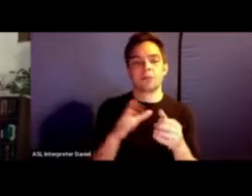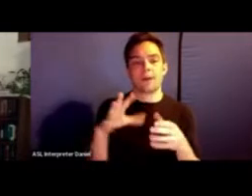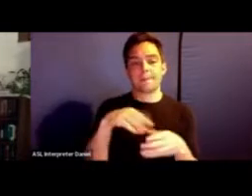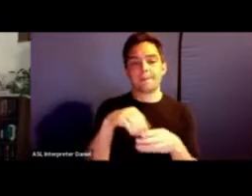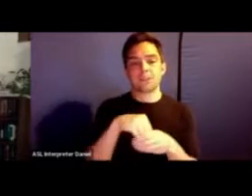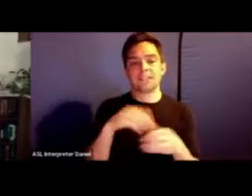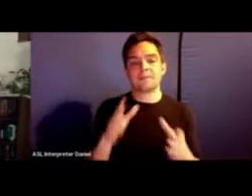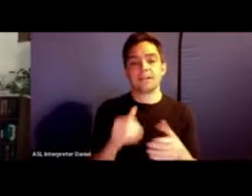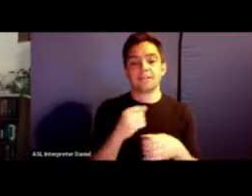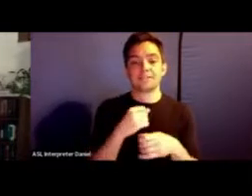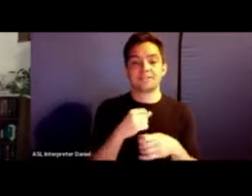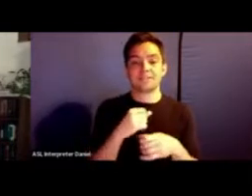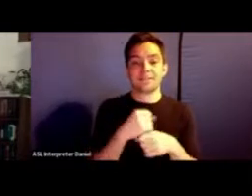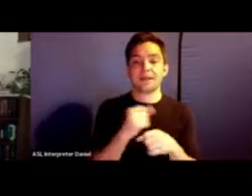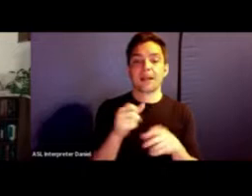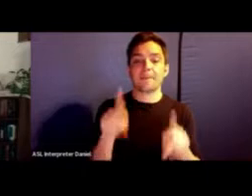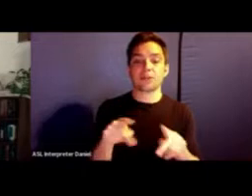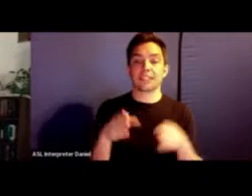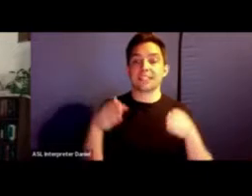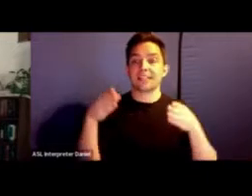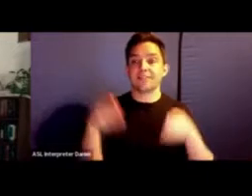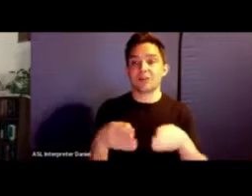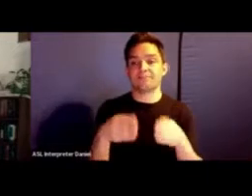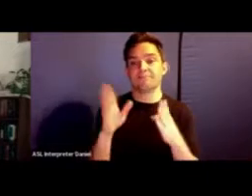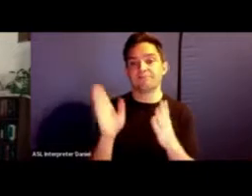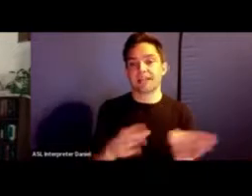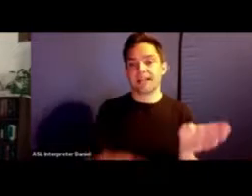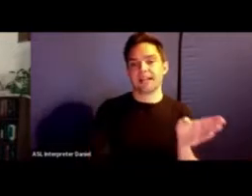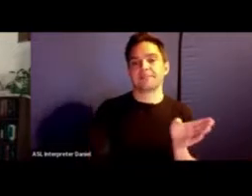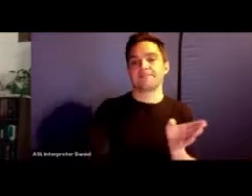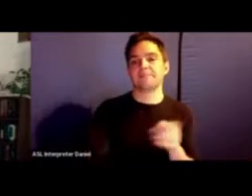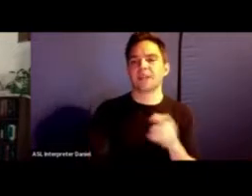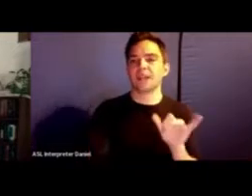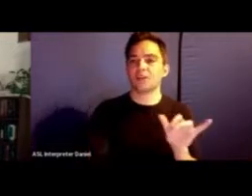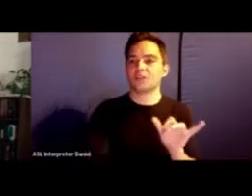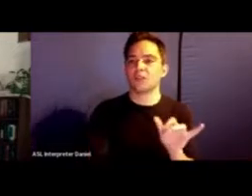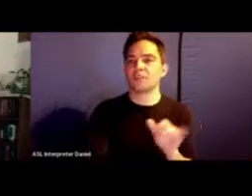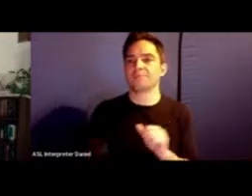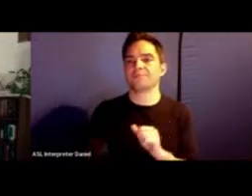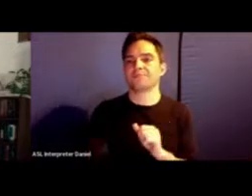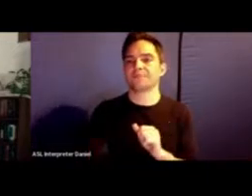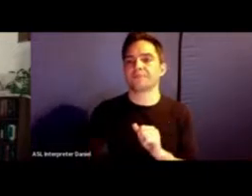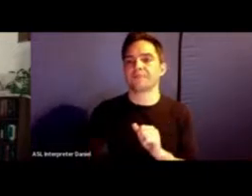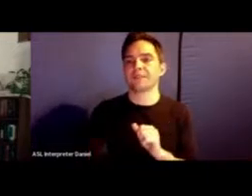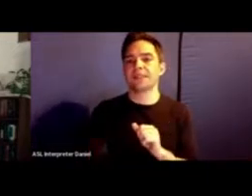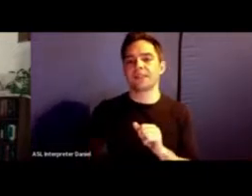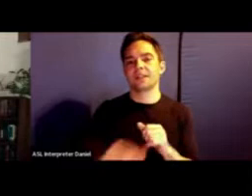participant a person centered plan, and really just providing all guidance and resources on all aspects of self direction